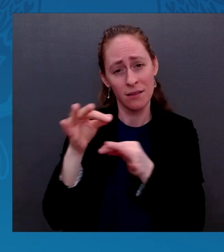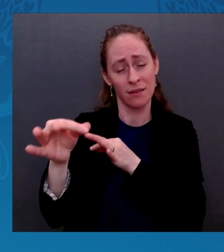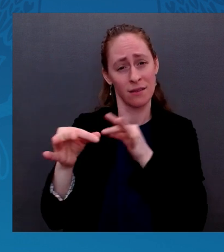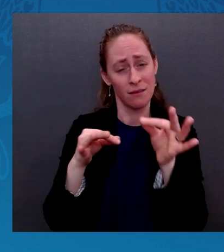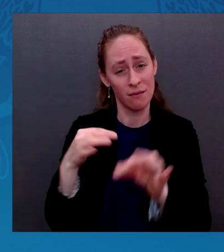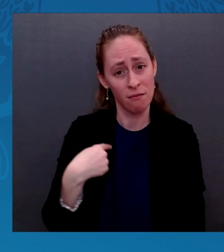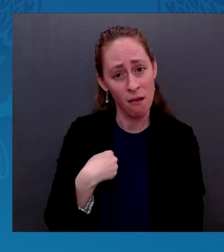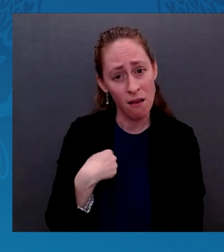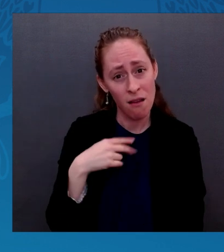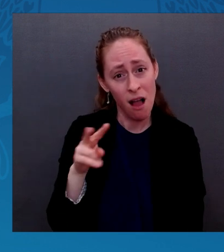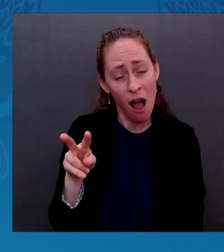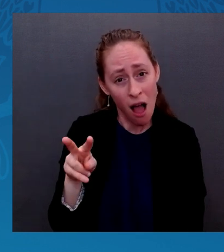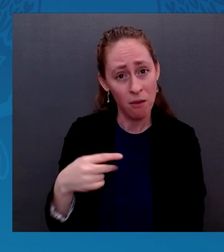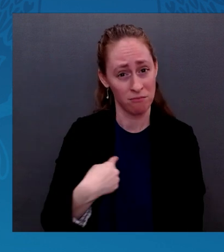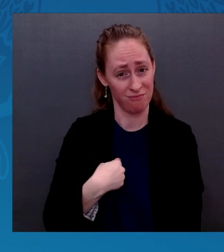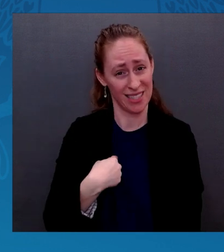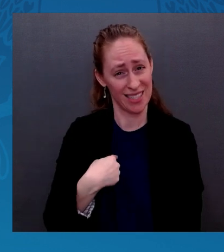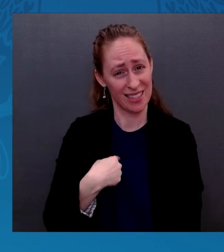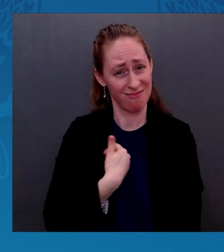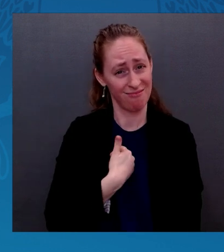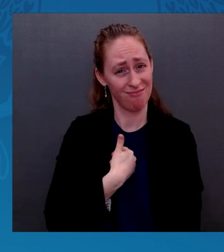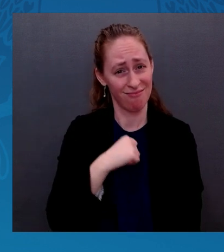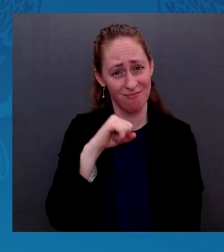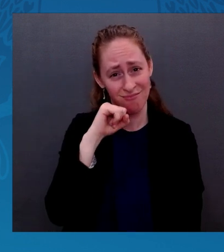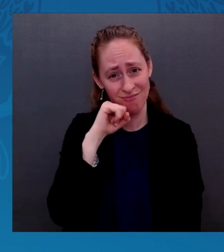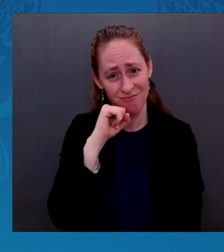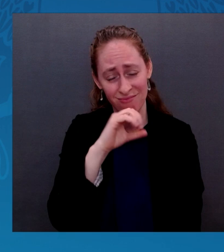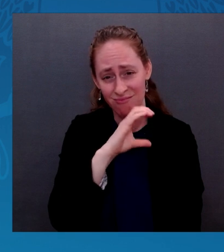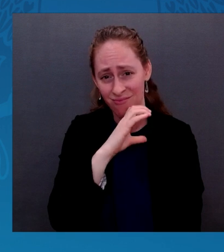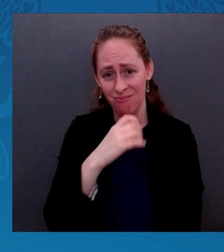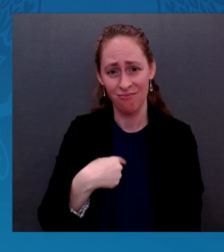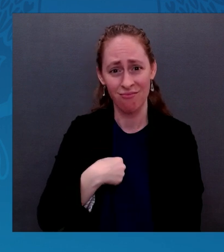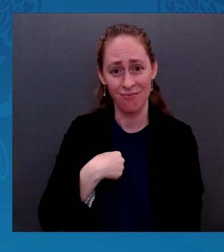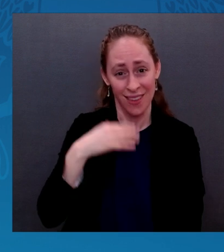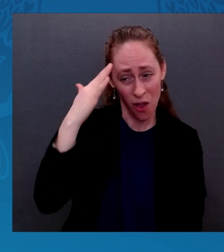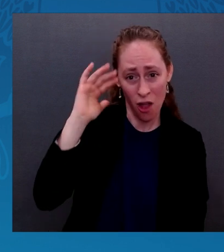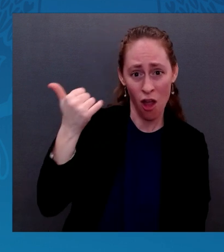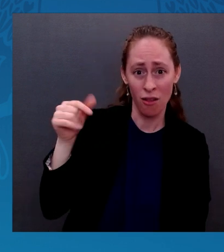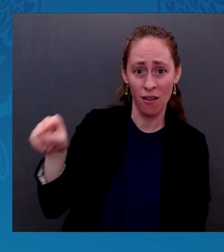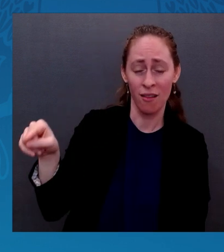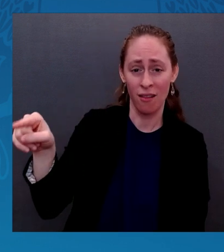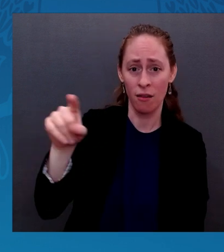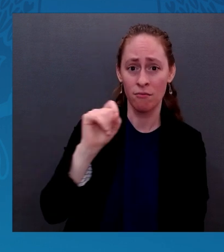in which I live, which are educators, by the way. And the concern is we're on fixed income.